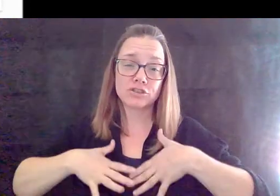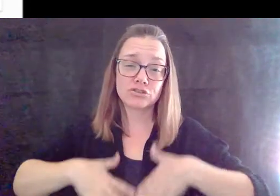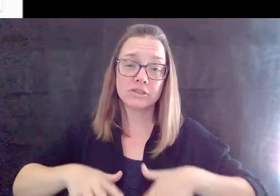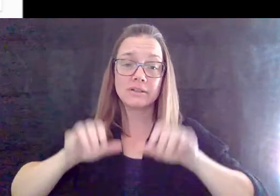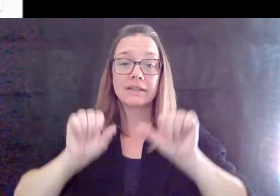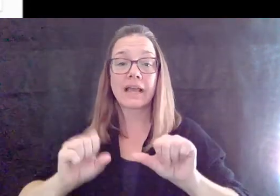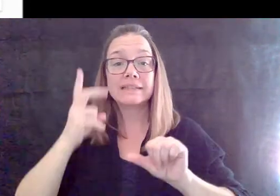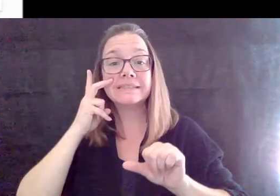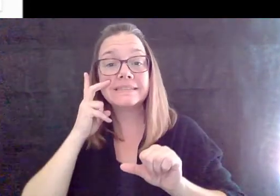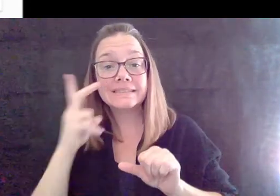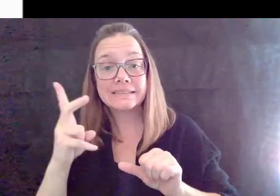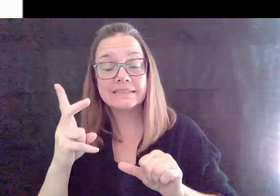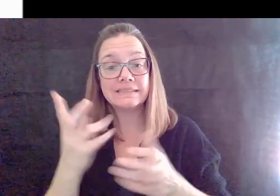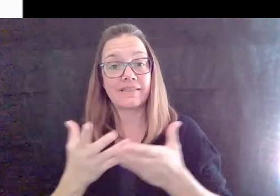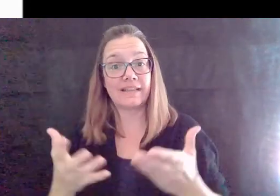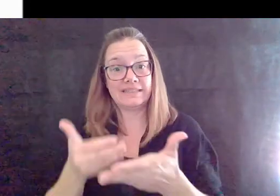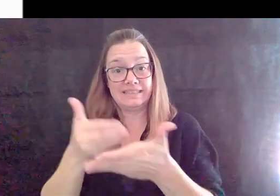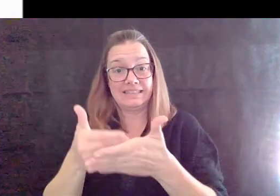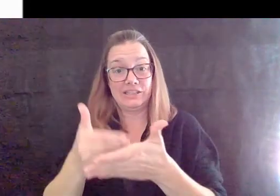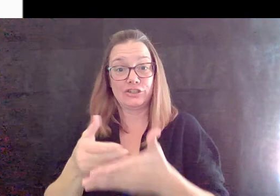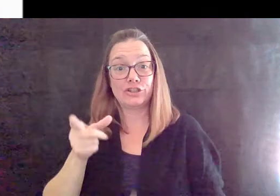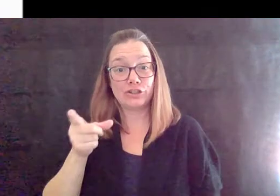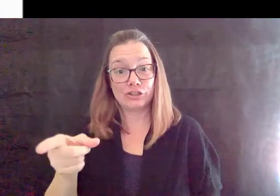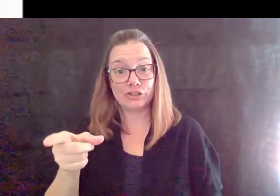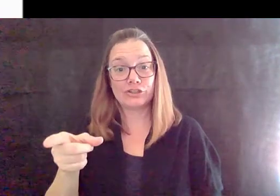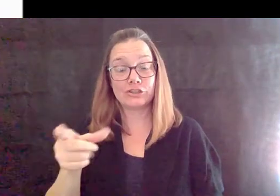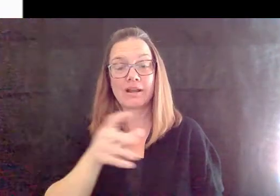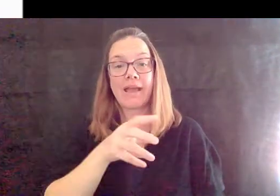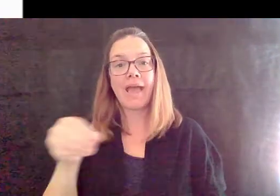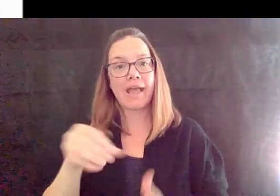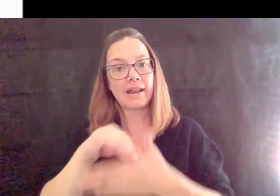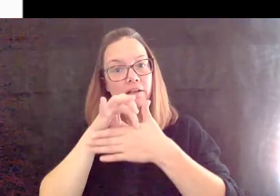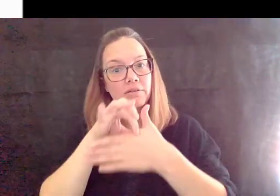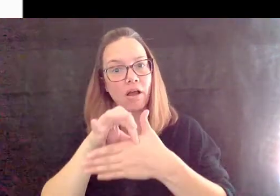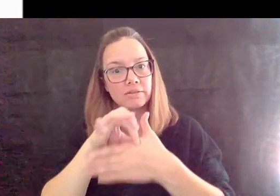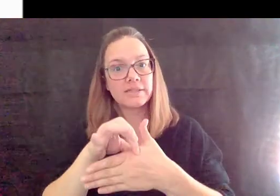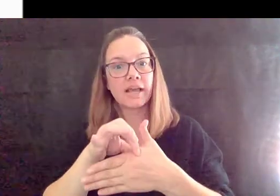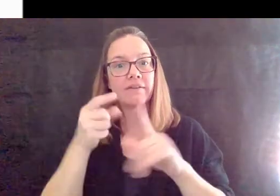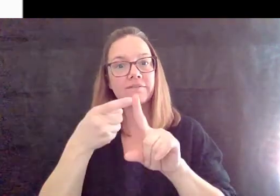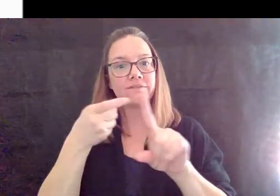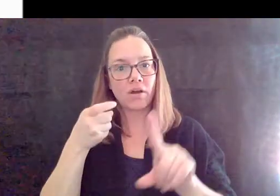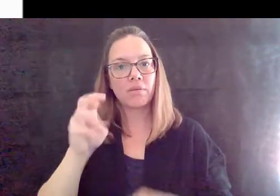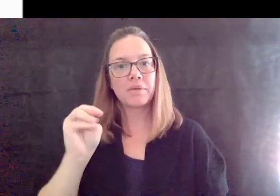and can see things near her, as well as content that Mental Health Center of Denver